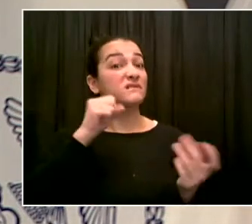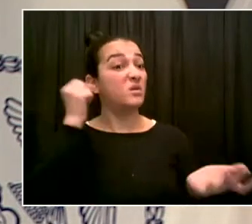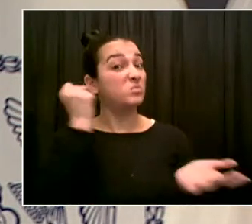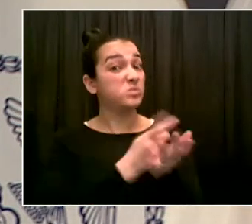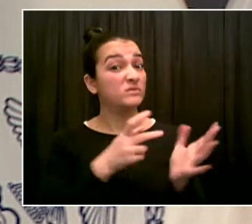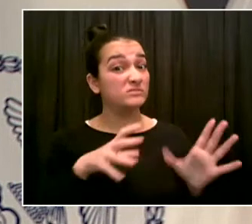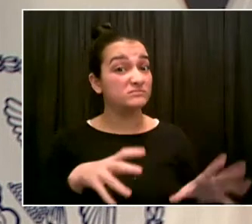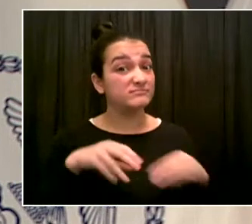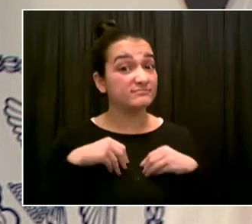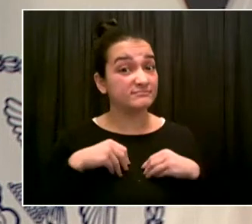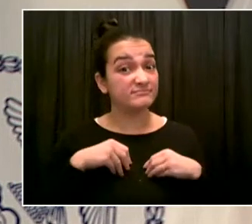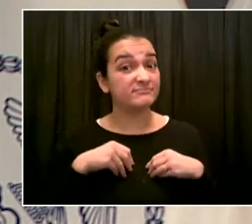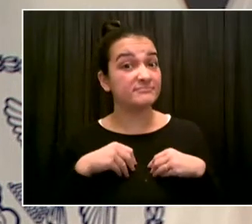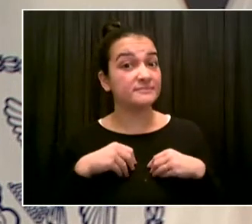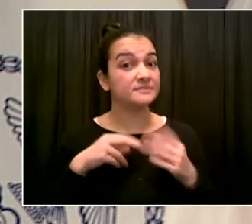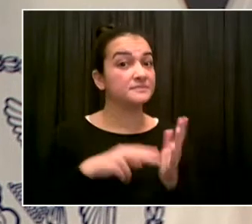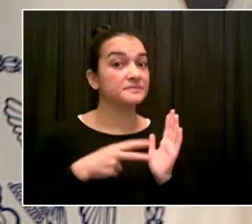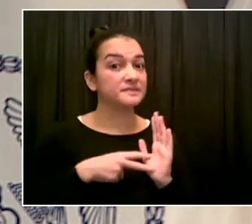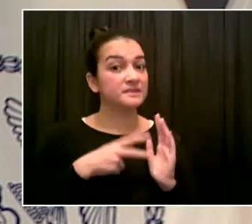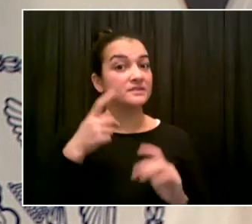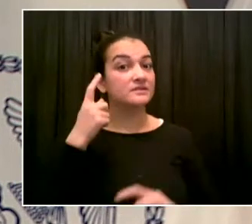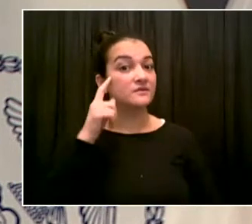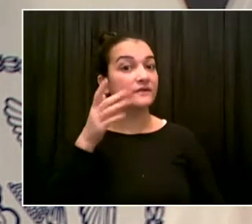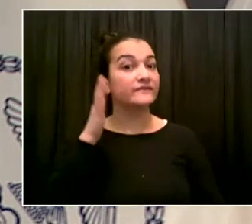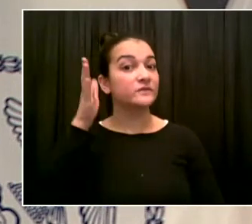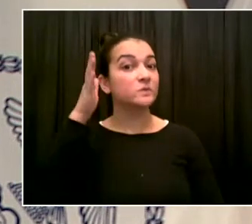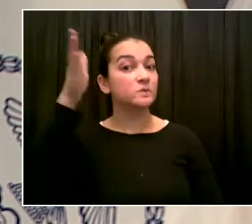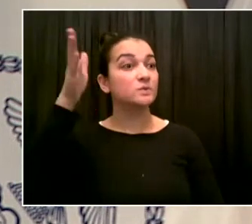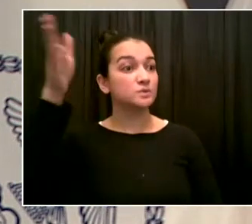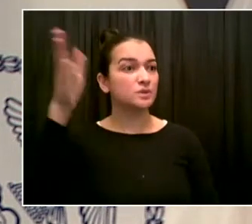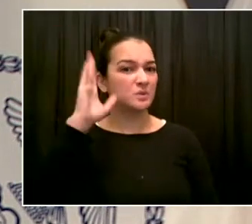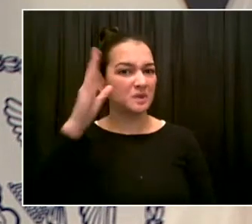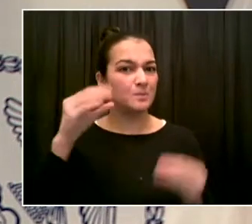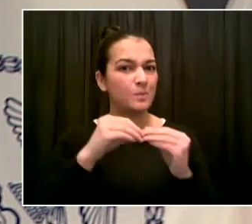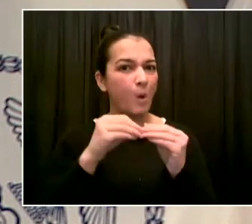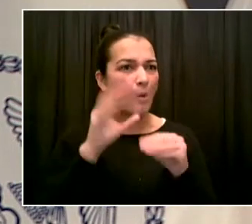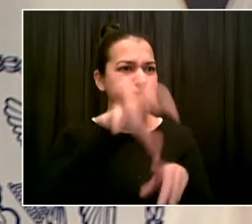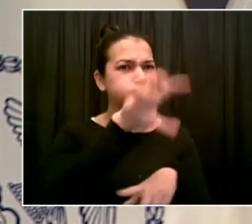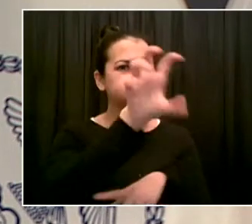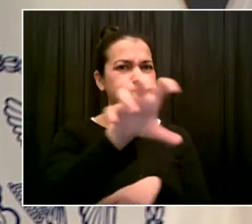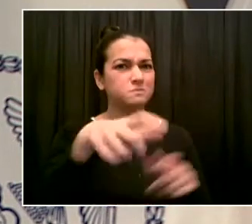PRECEDENT AND ALSO PROVING IT AGAINST THE WILL OF THE LOCAL COUNCILMAN WOULD SET DAA NGEROUS PRECEDENT FOR THE REST OF THE CITY.